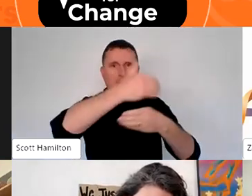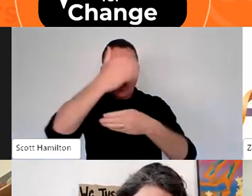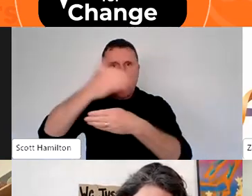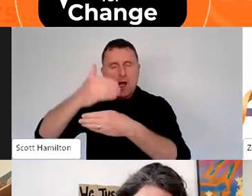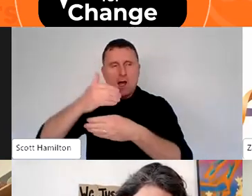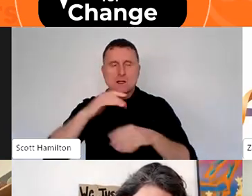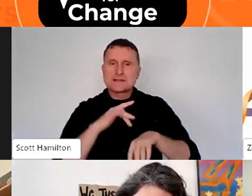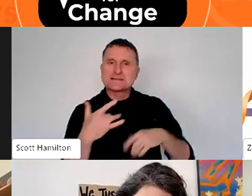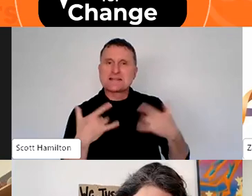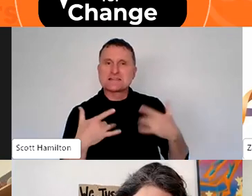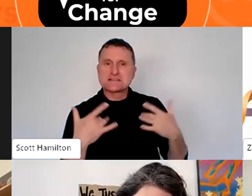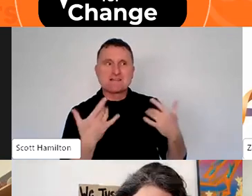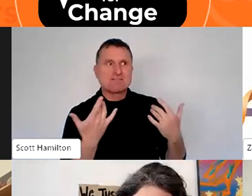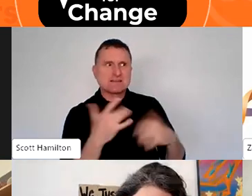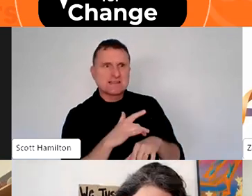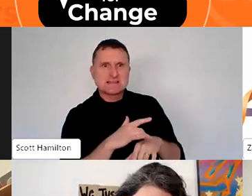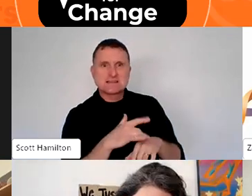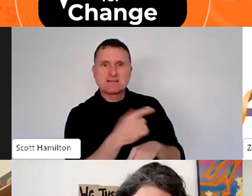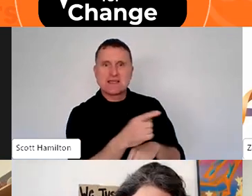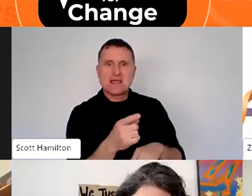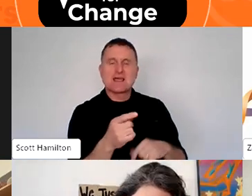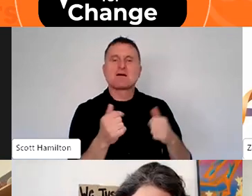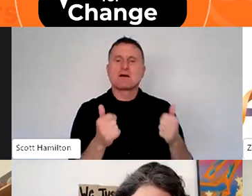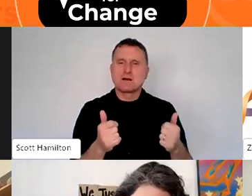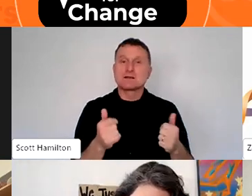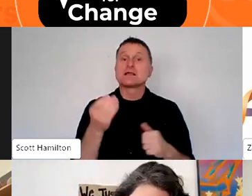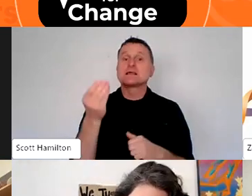We've got some children that will wear earmuffs, it's no big deal.